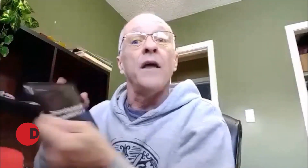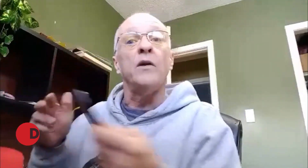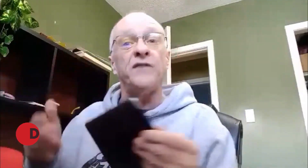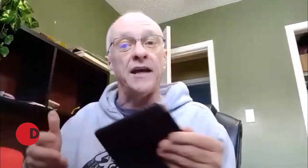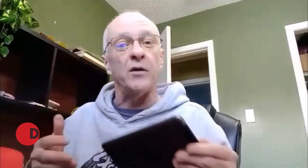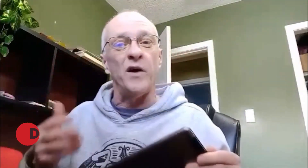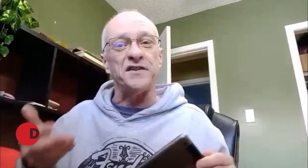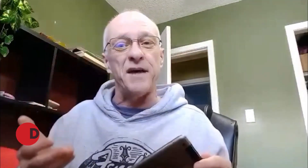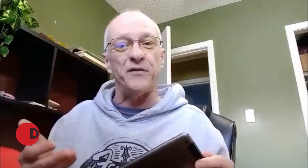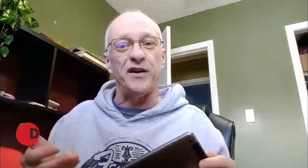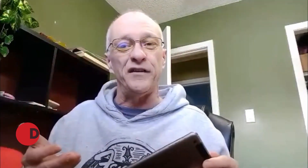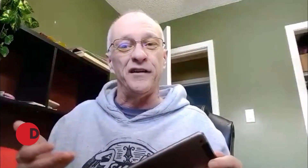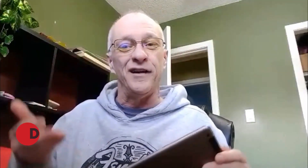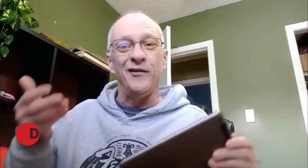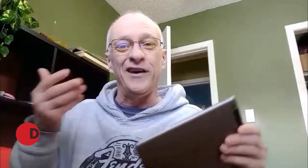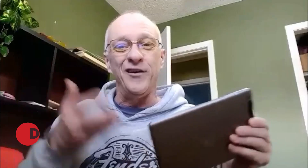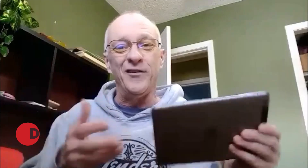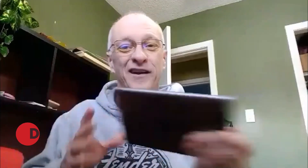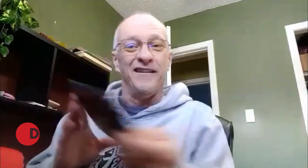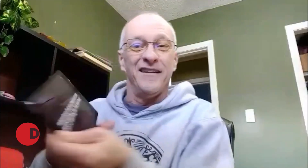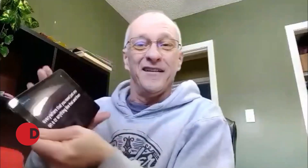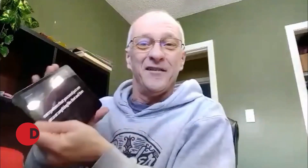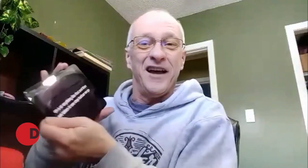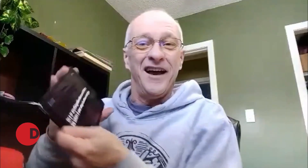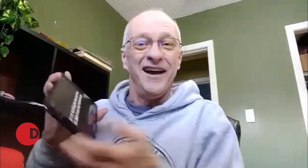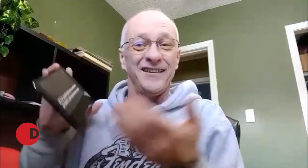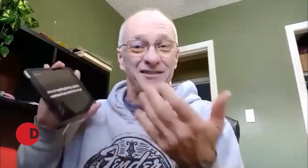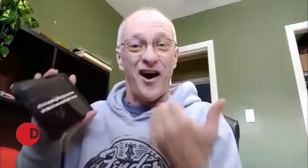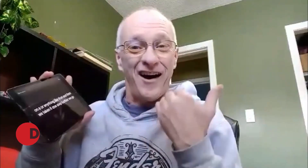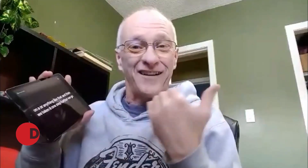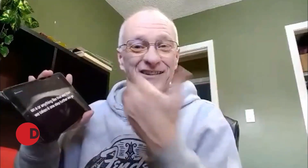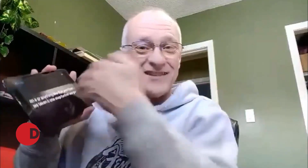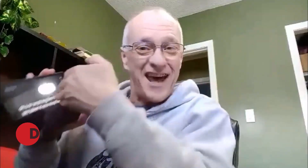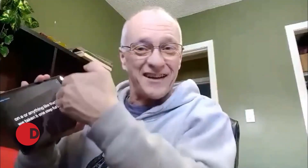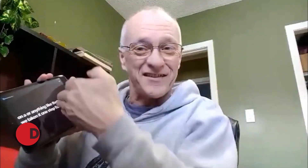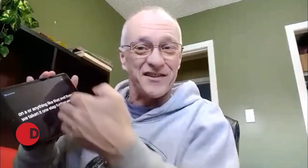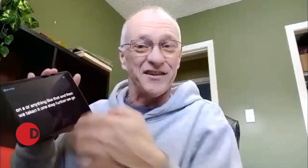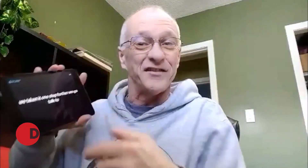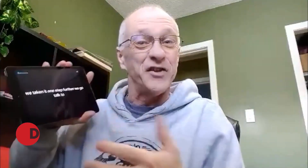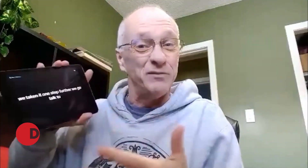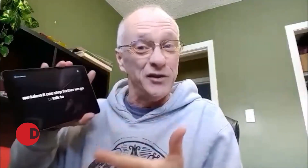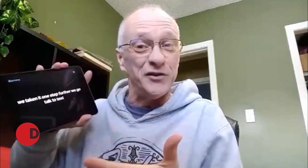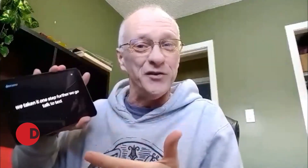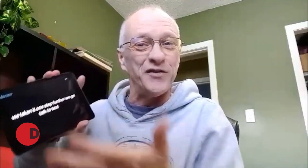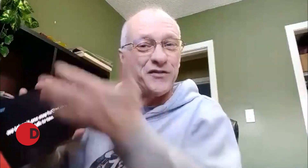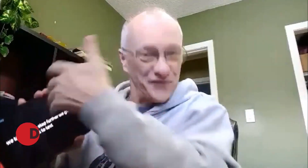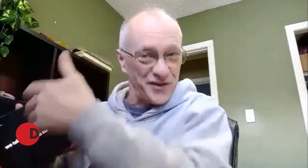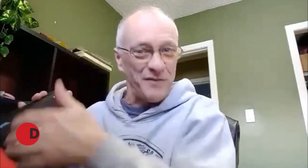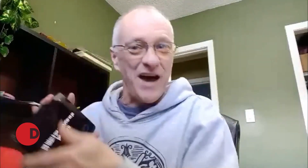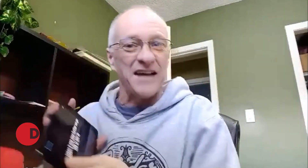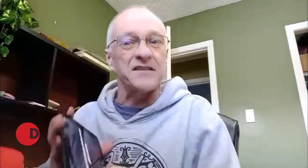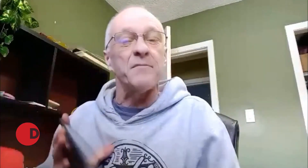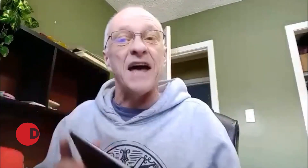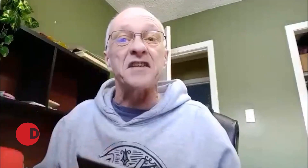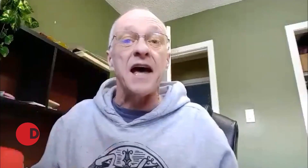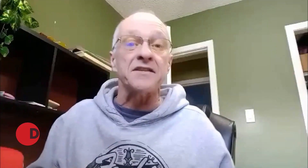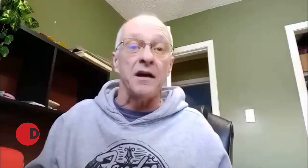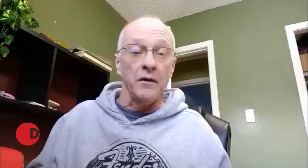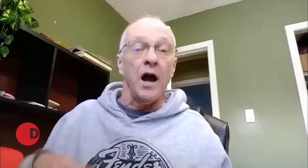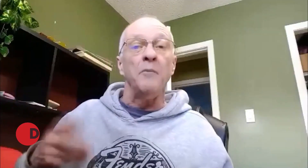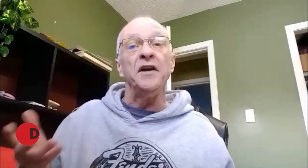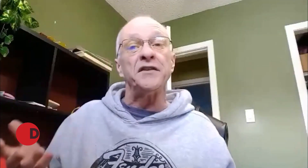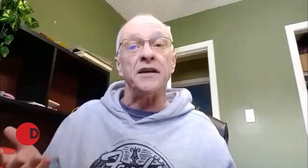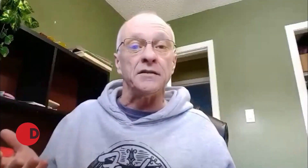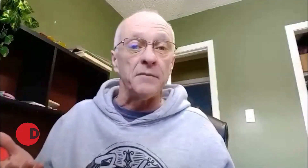like that then we've taken it one step further, we go talk to text to Bluetooth to the mask.